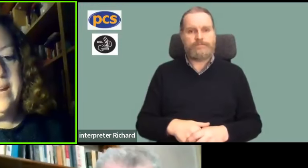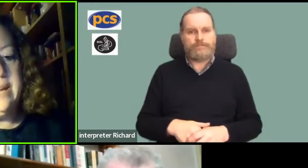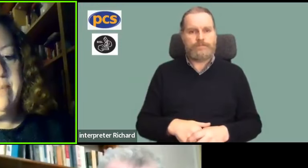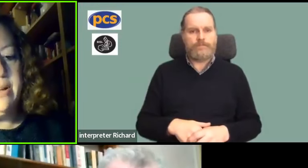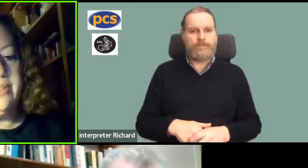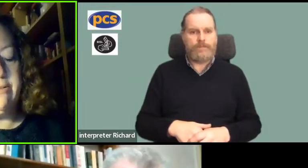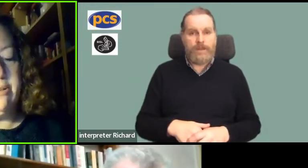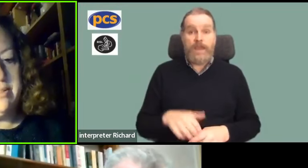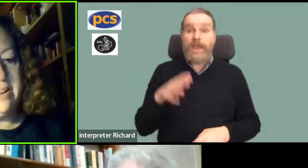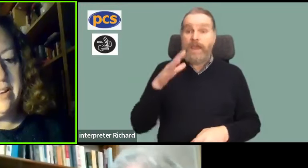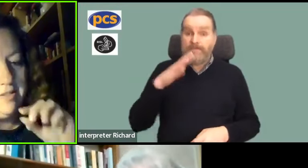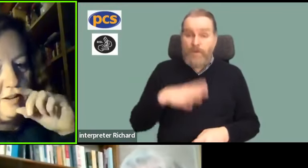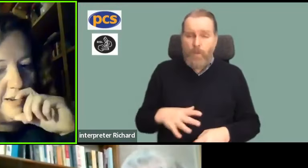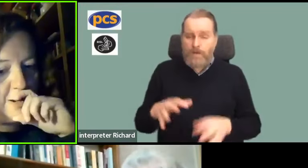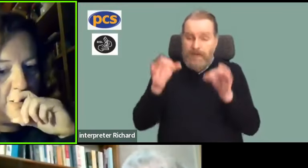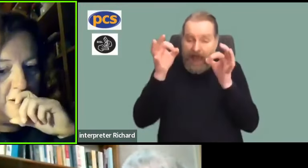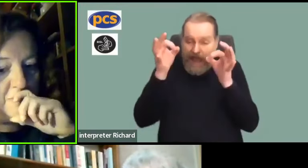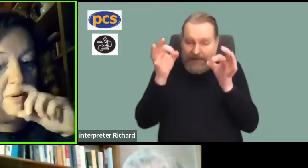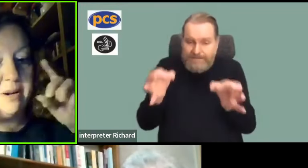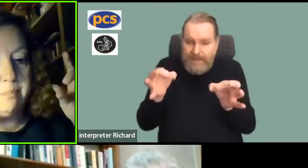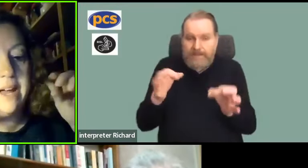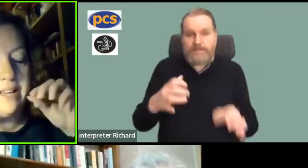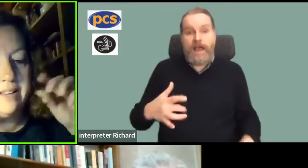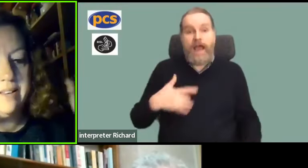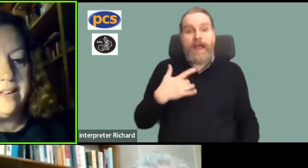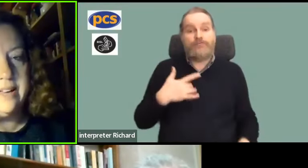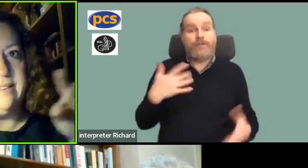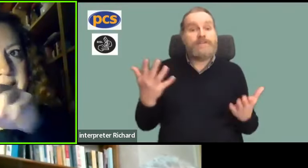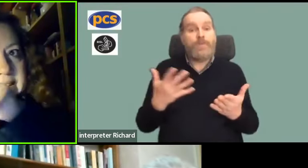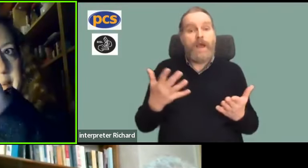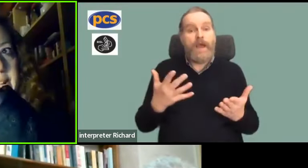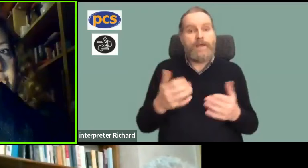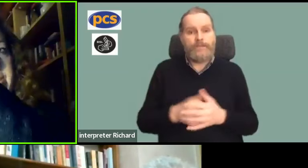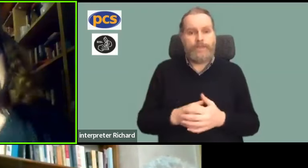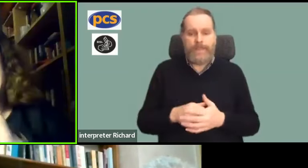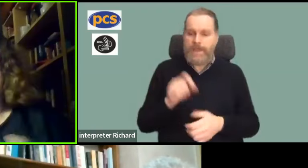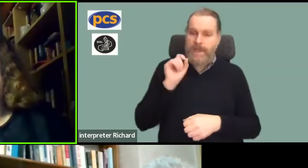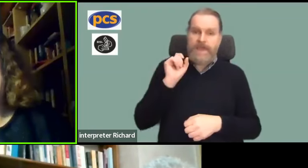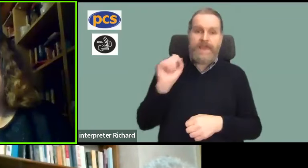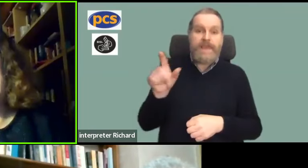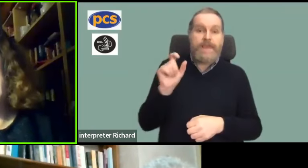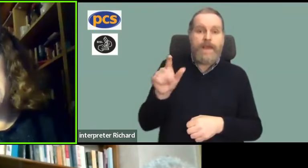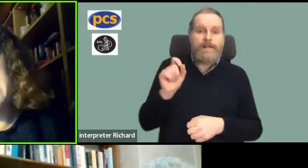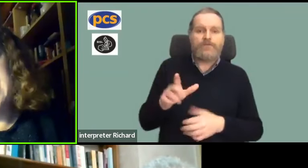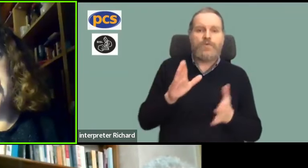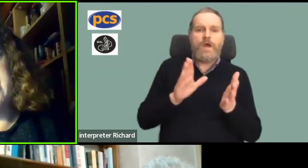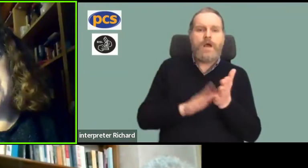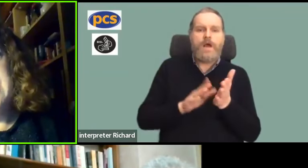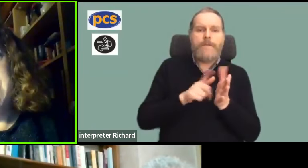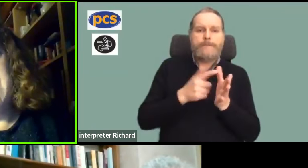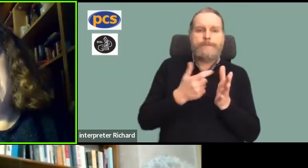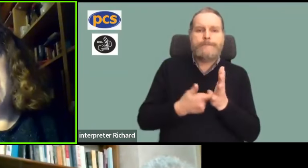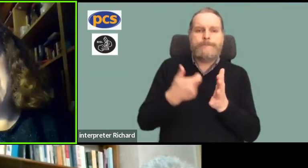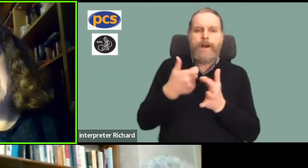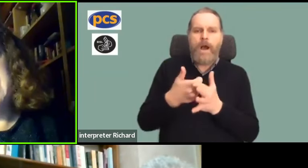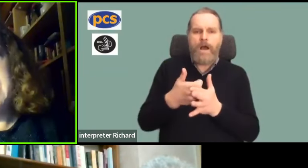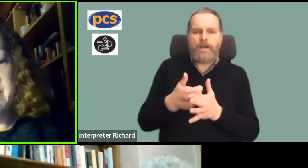estrifice if you want any exact exact post address exact post address email, the secretary who is Mark k pay k Payton and his email,